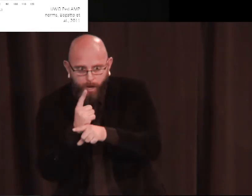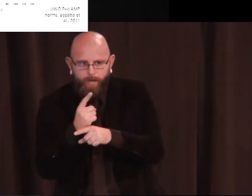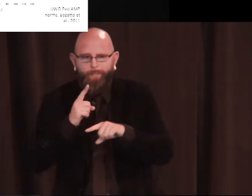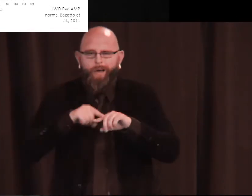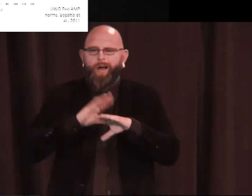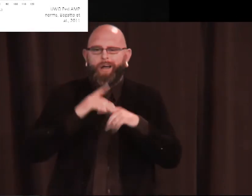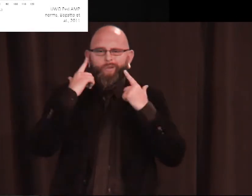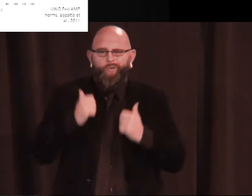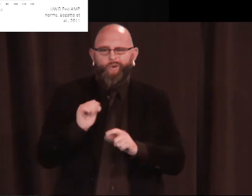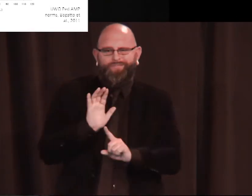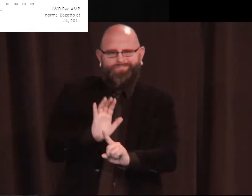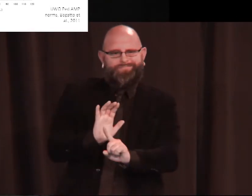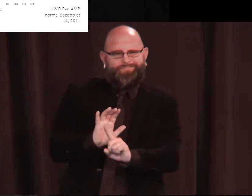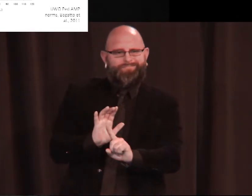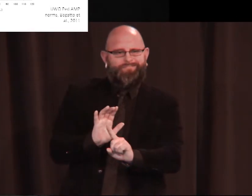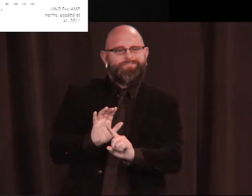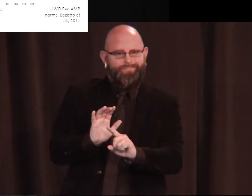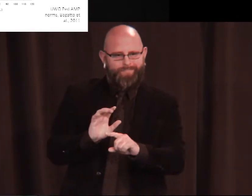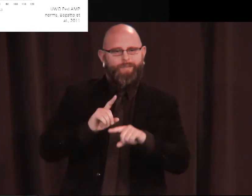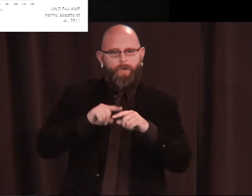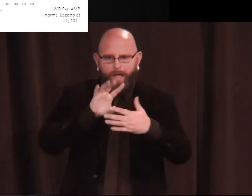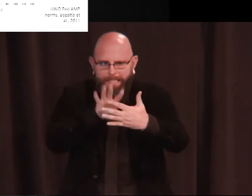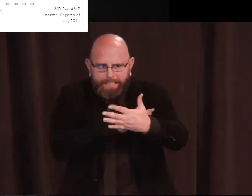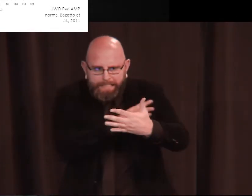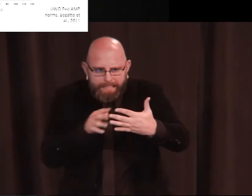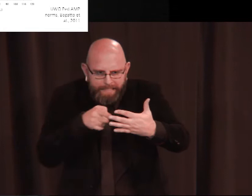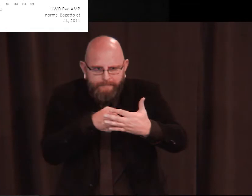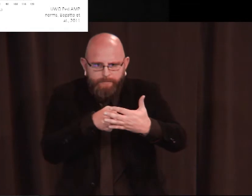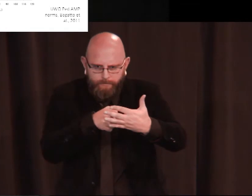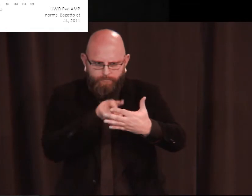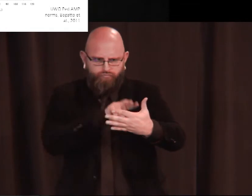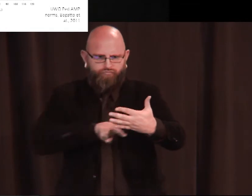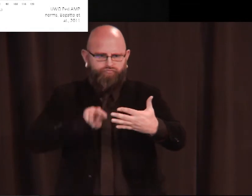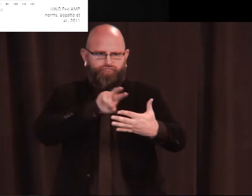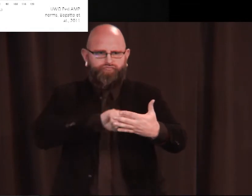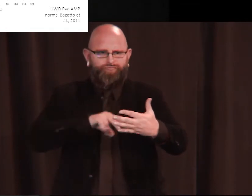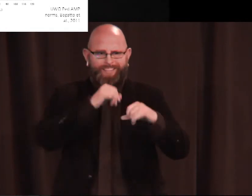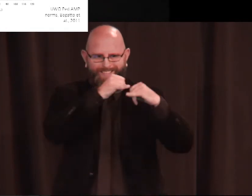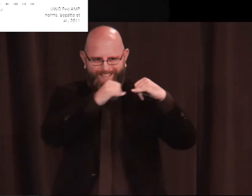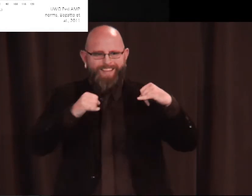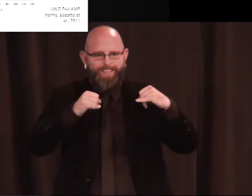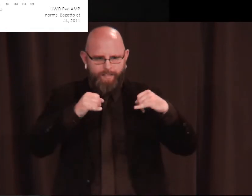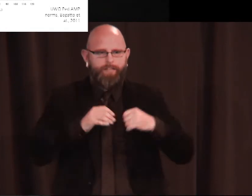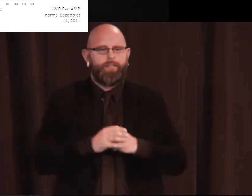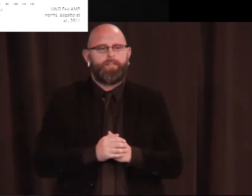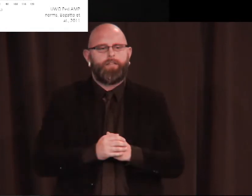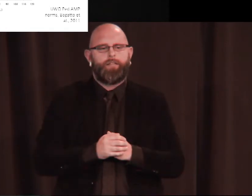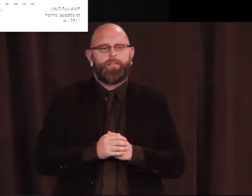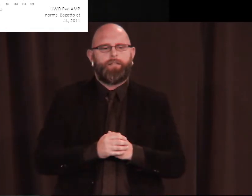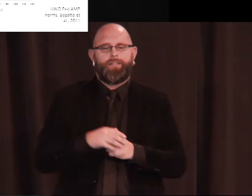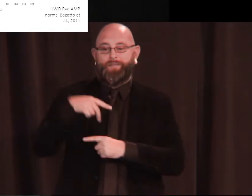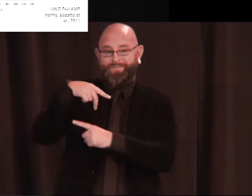so we've got pure tone average on the X axis and SII speech intelligibility index on the Y axis.